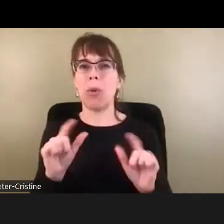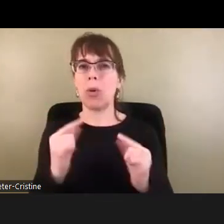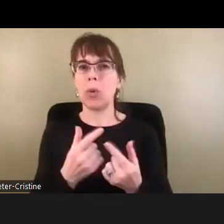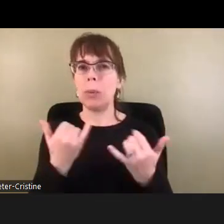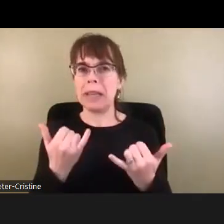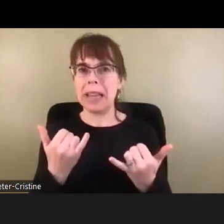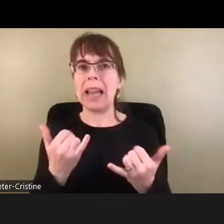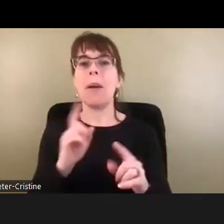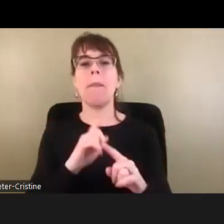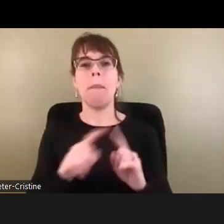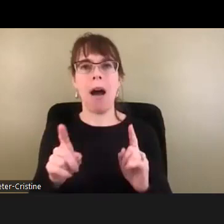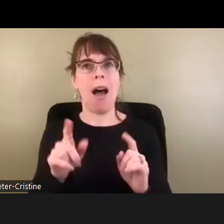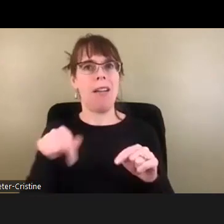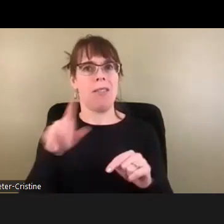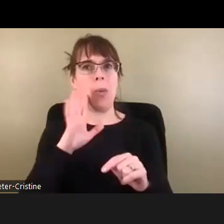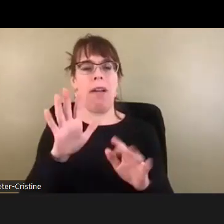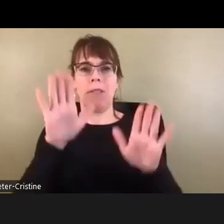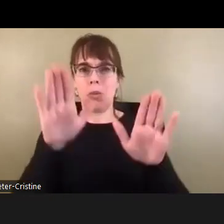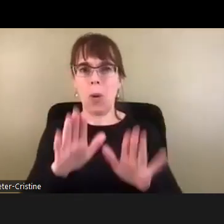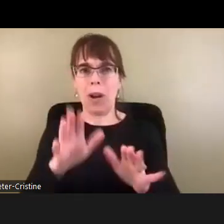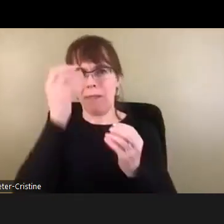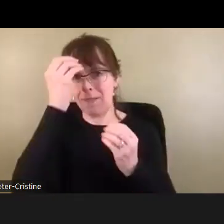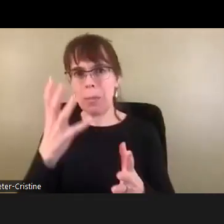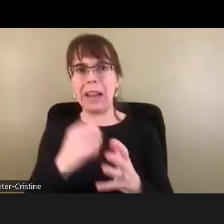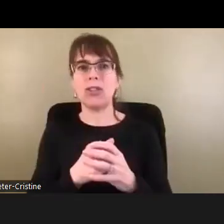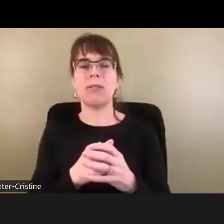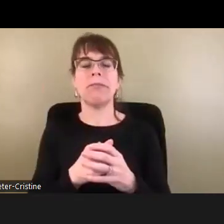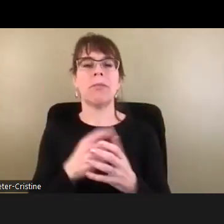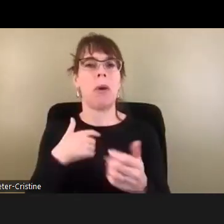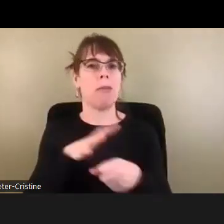we're gonna have some great information and lots of time for questions as well.